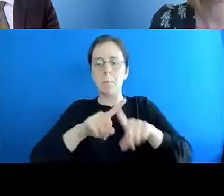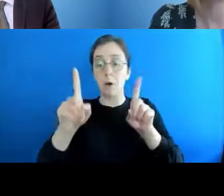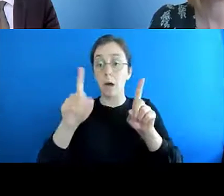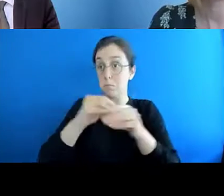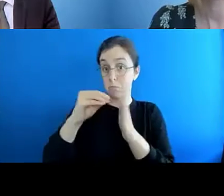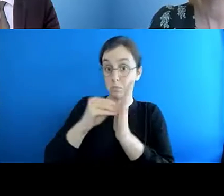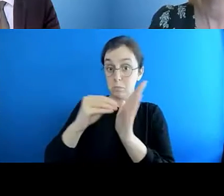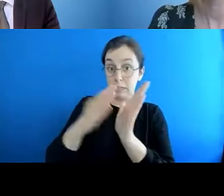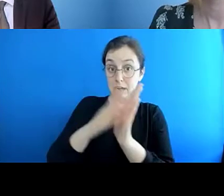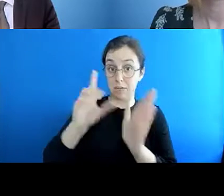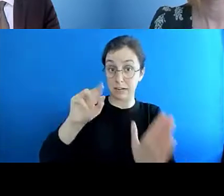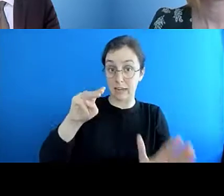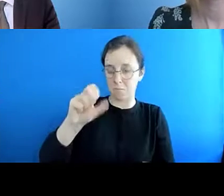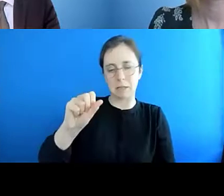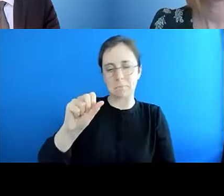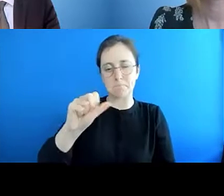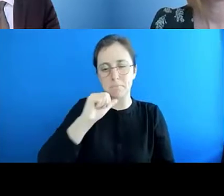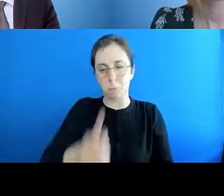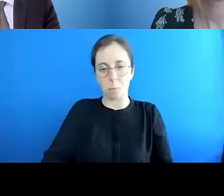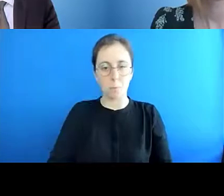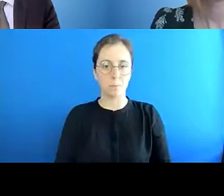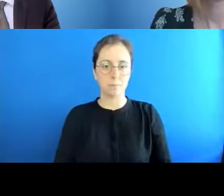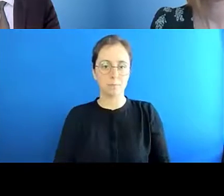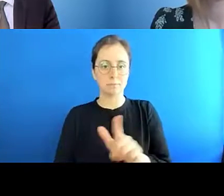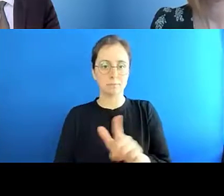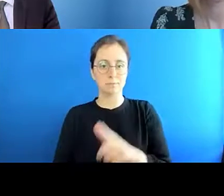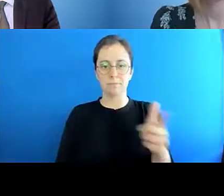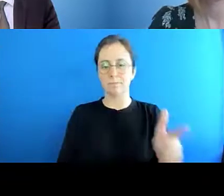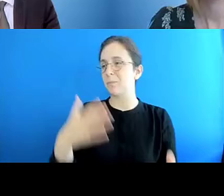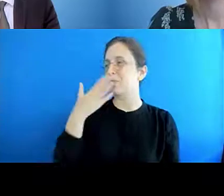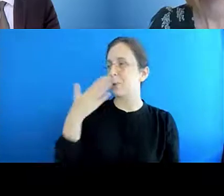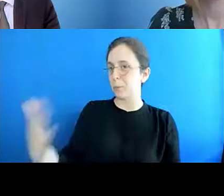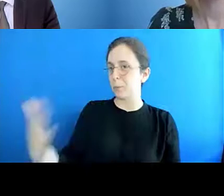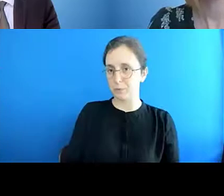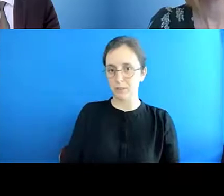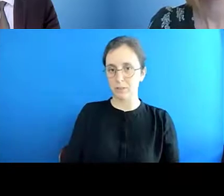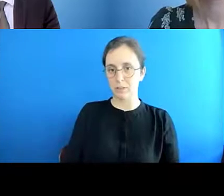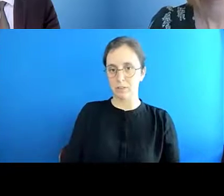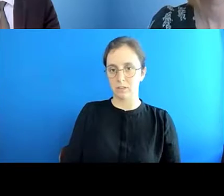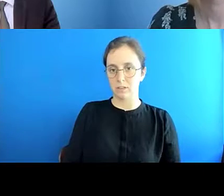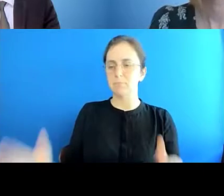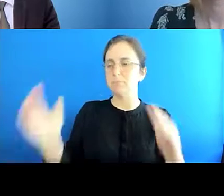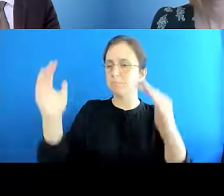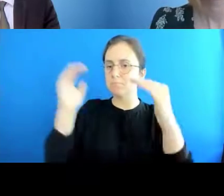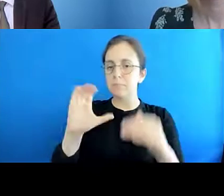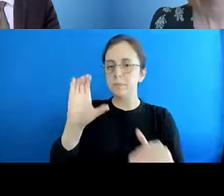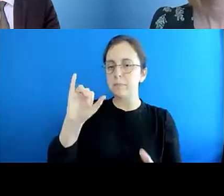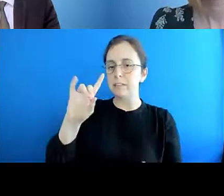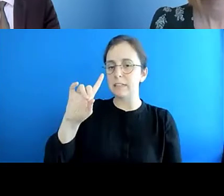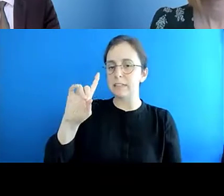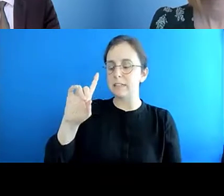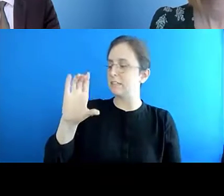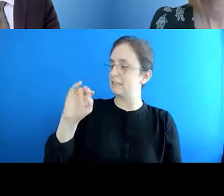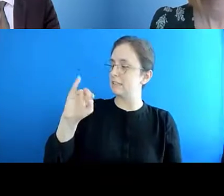Elyse Sullivan: All right. Thank you. Cindy, another one for you, you've mentioned in applicability